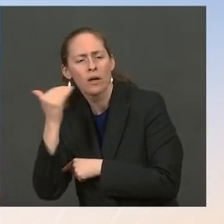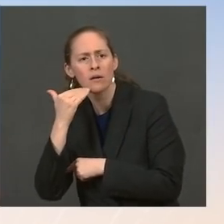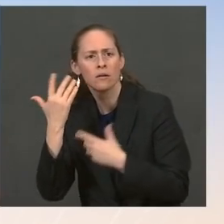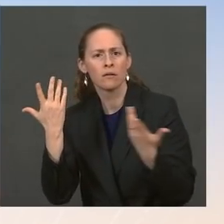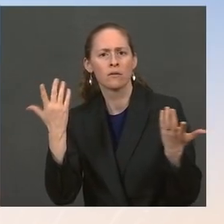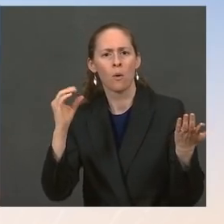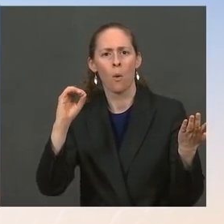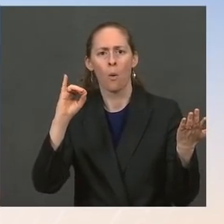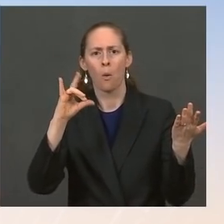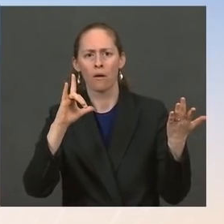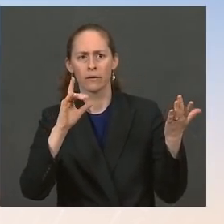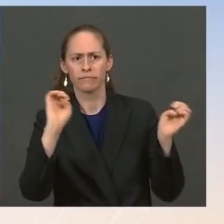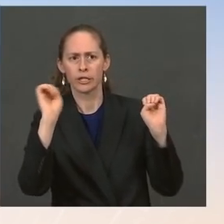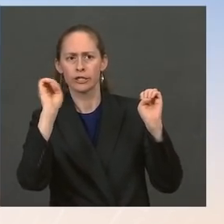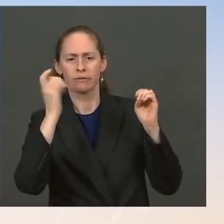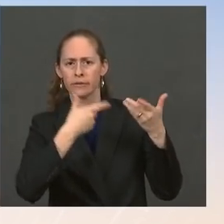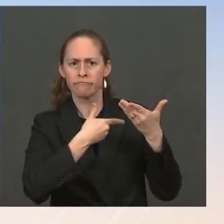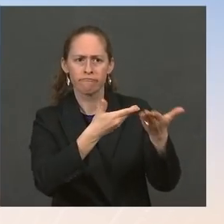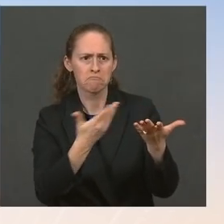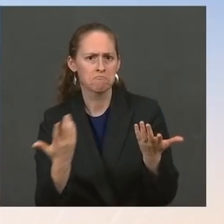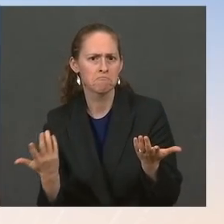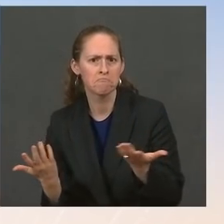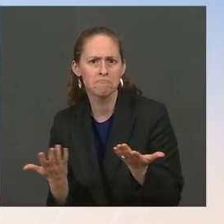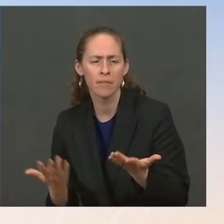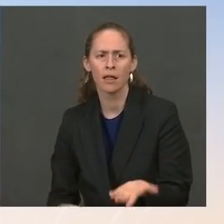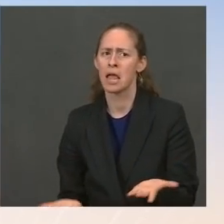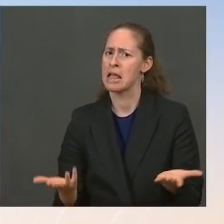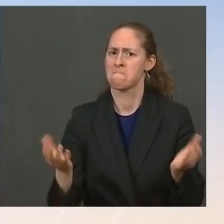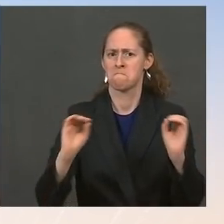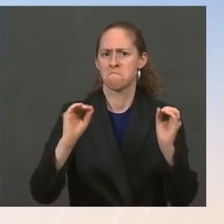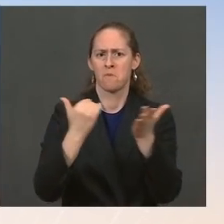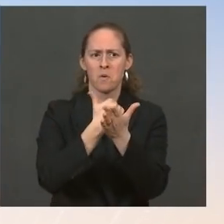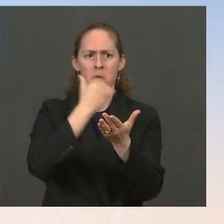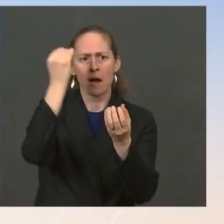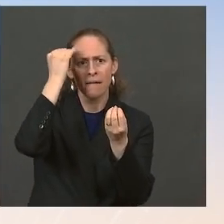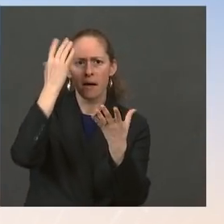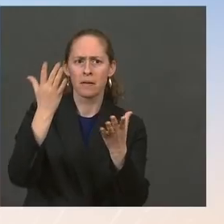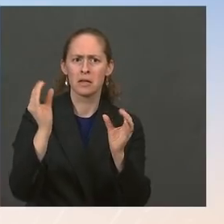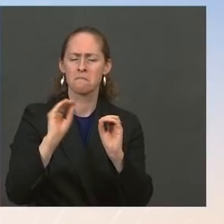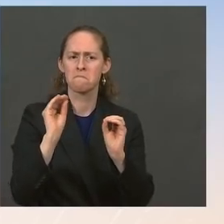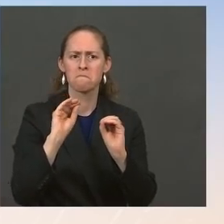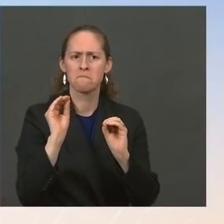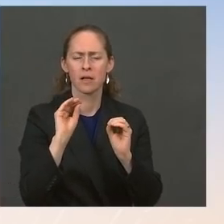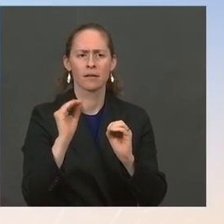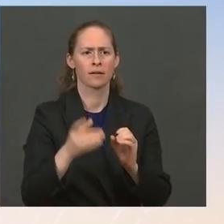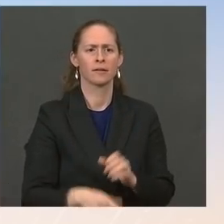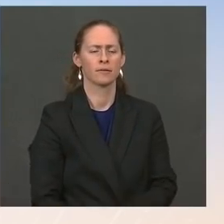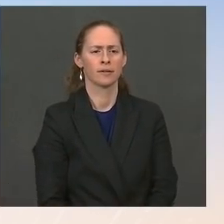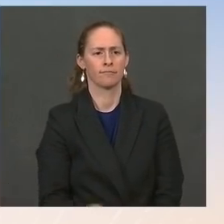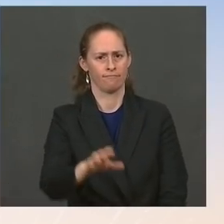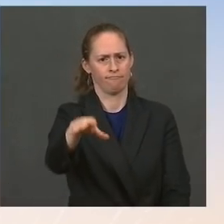to provide to you today. I would reiterate for those who weren't following this as closely: We have been in touch with a range of officials